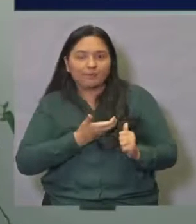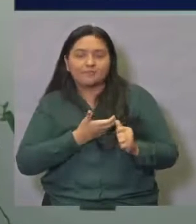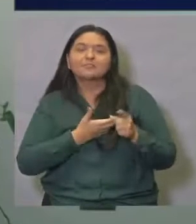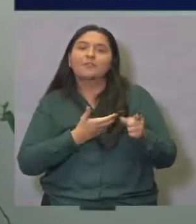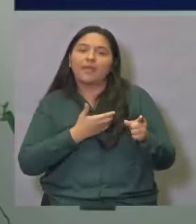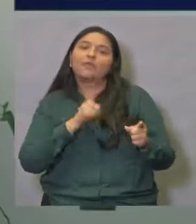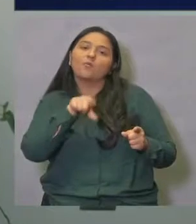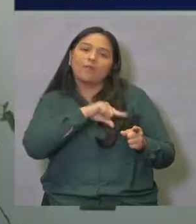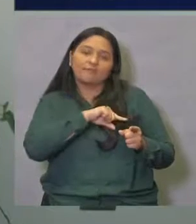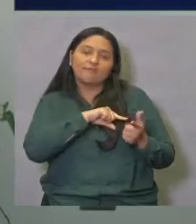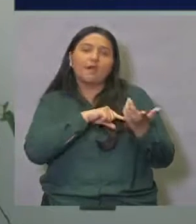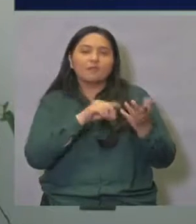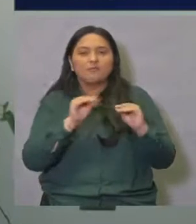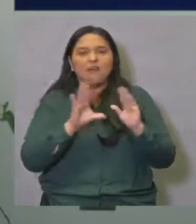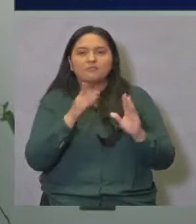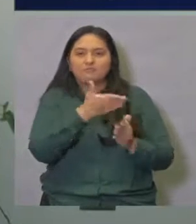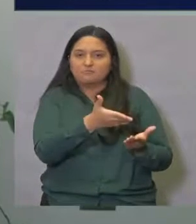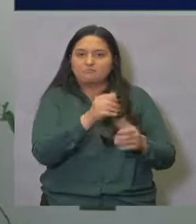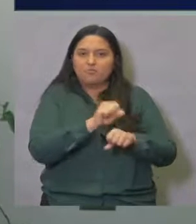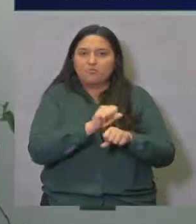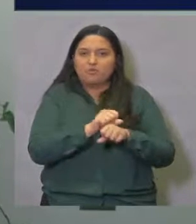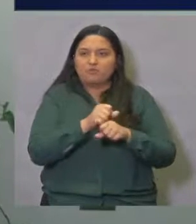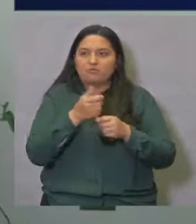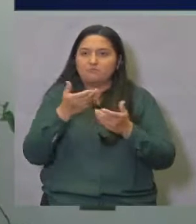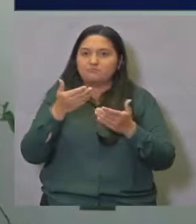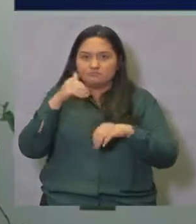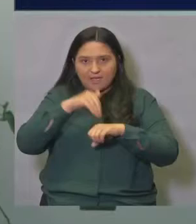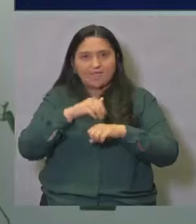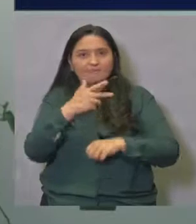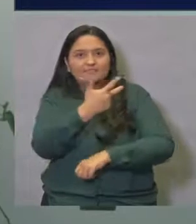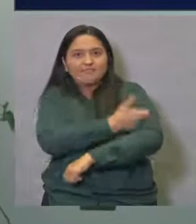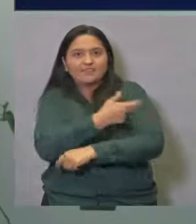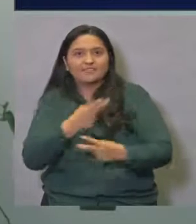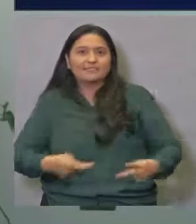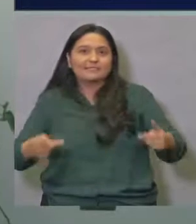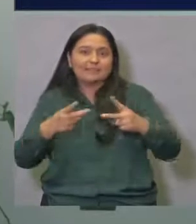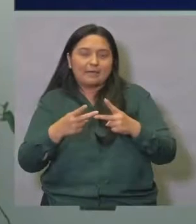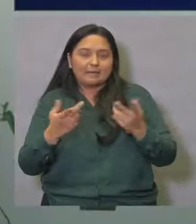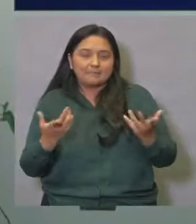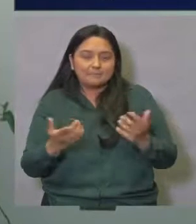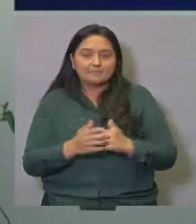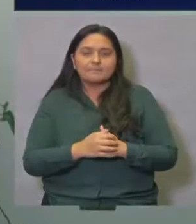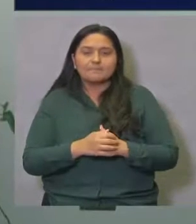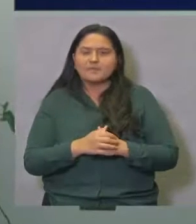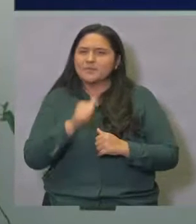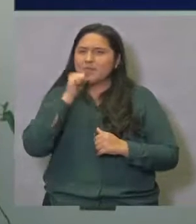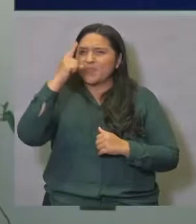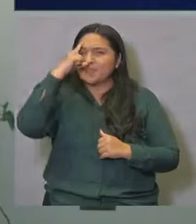THEY ARE ELIGIBLE OBVIOUSLY, AS THEY ARE WORKING AT A